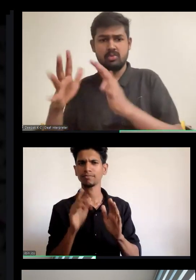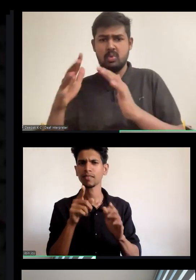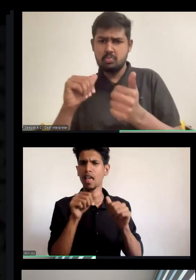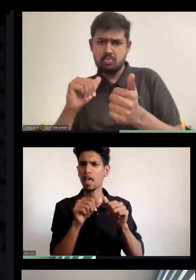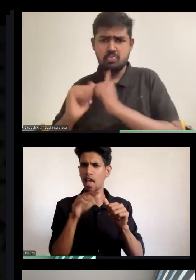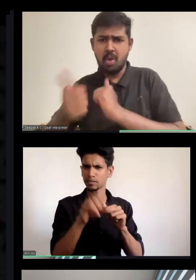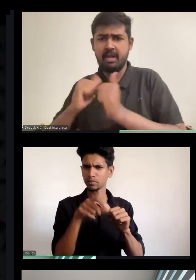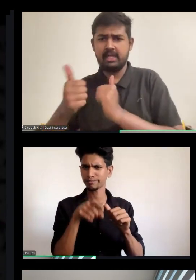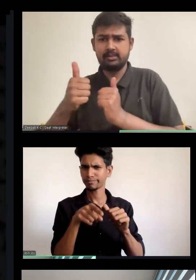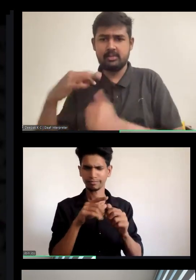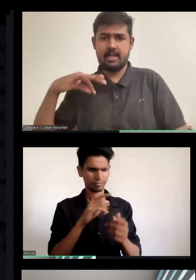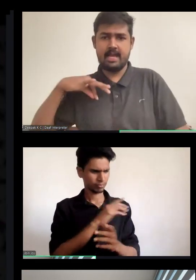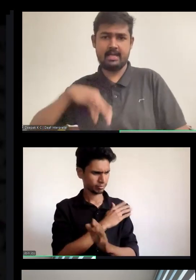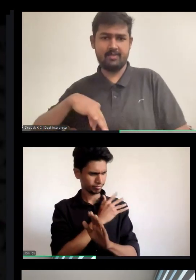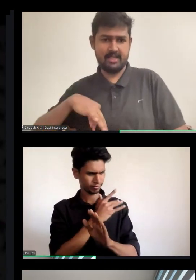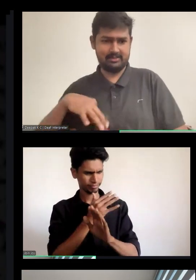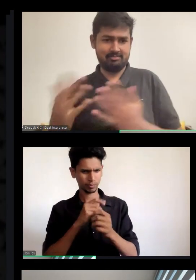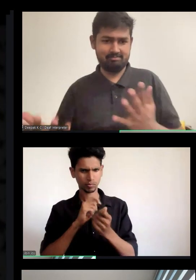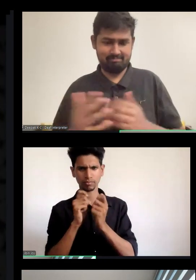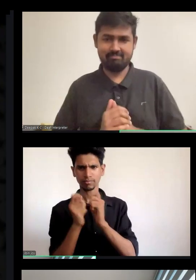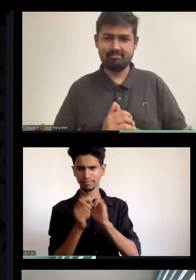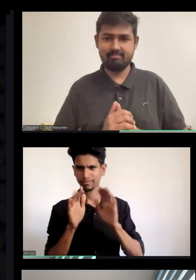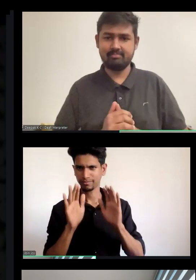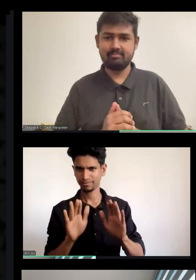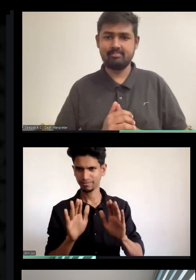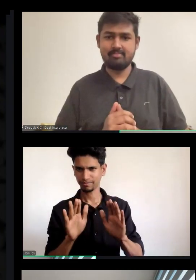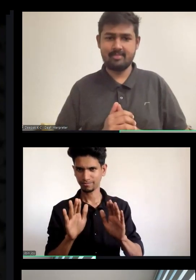We are all familiar with the concept of shift left, right?